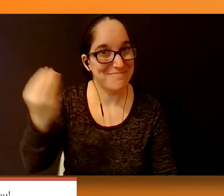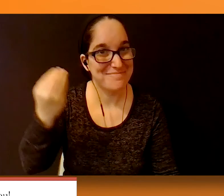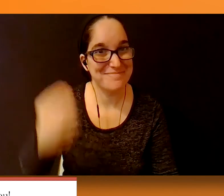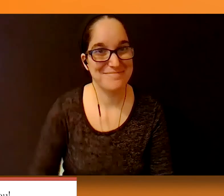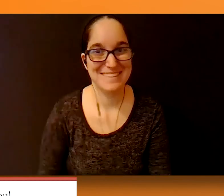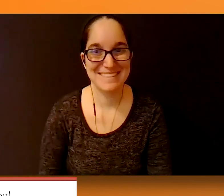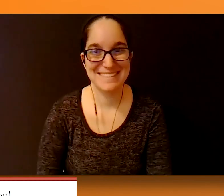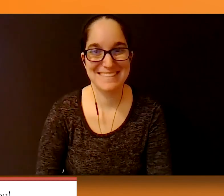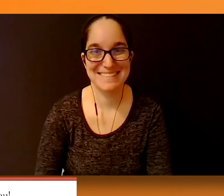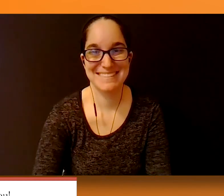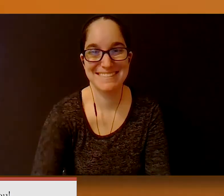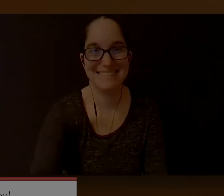Happy Monday, everyone.